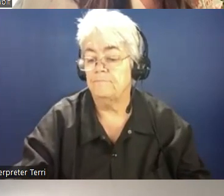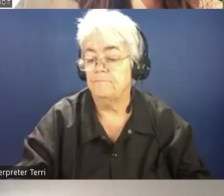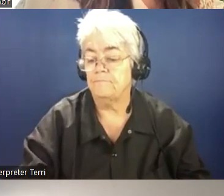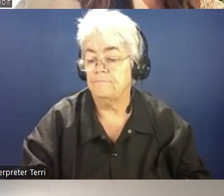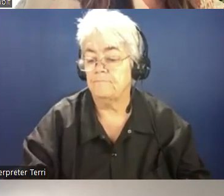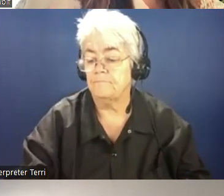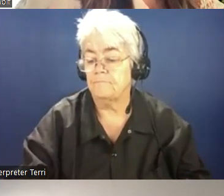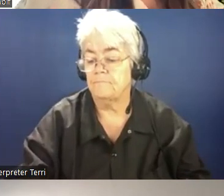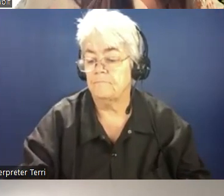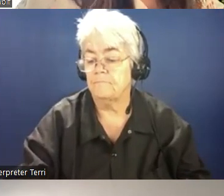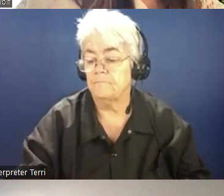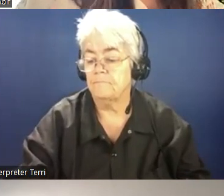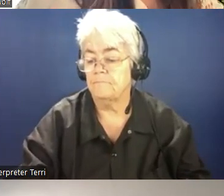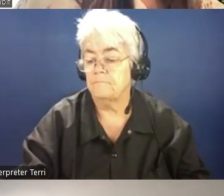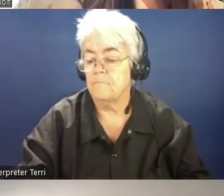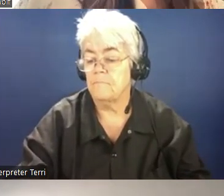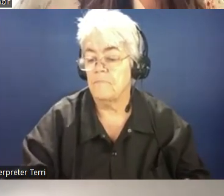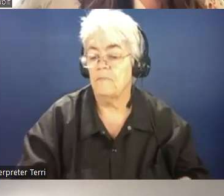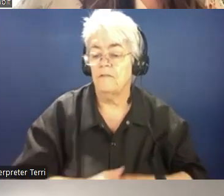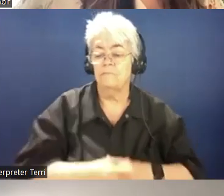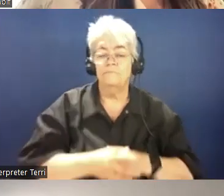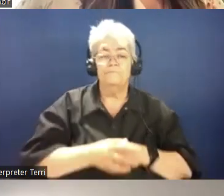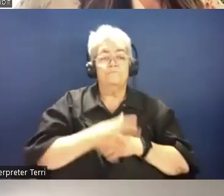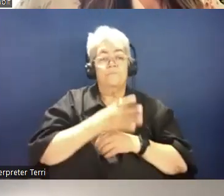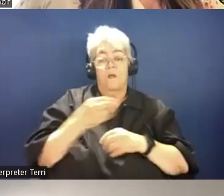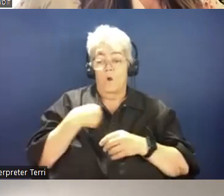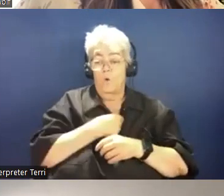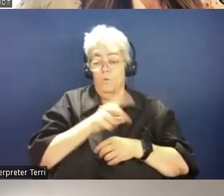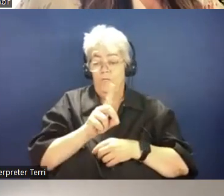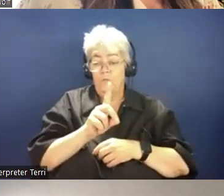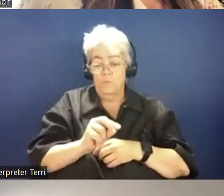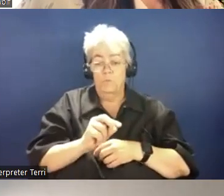This one we do expect to be challenged and, unfortunately, we've already seen